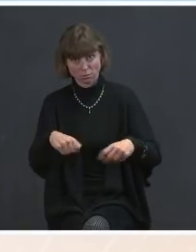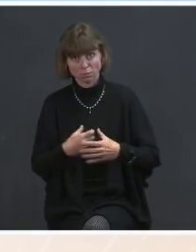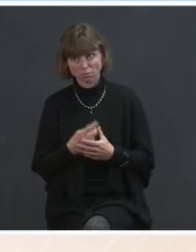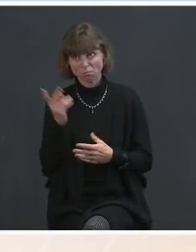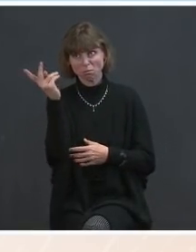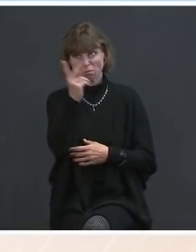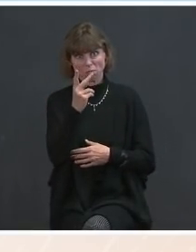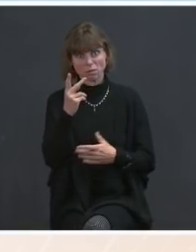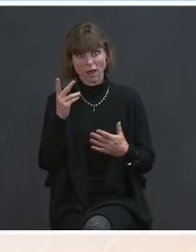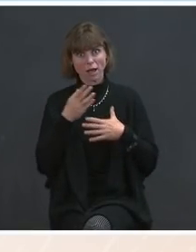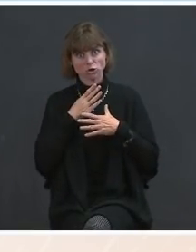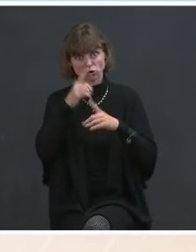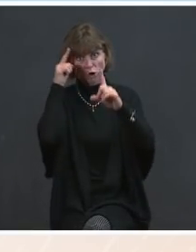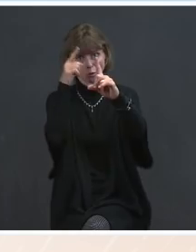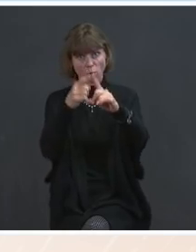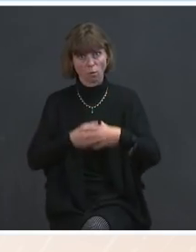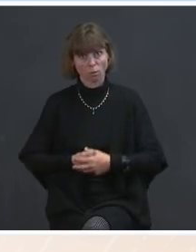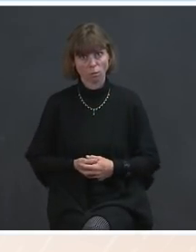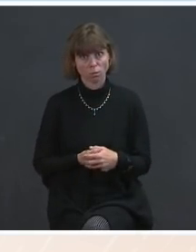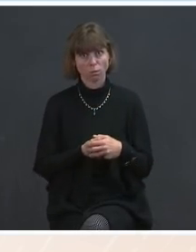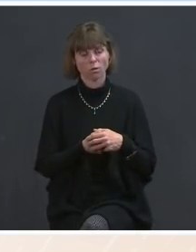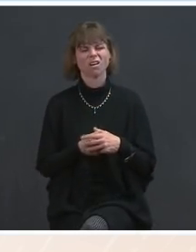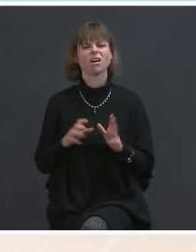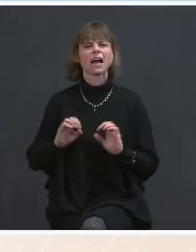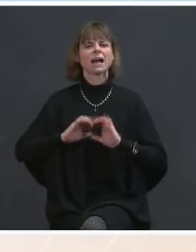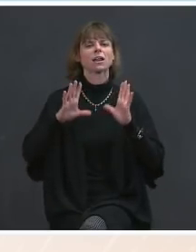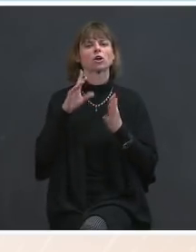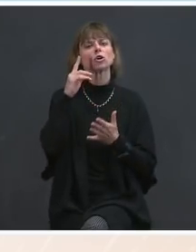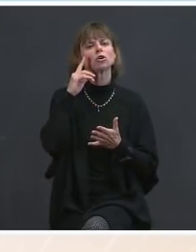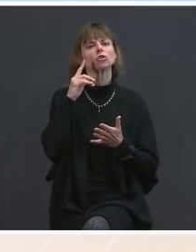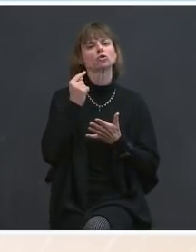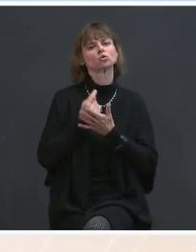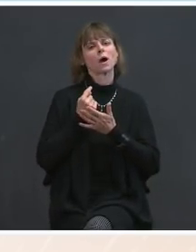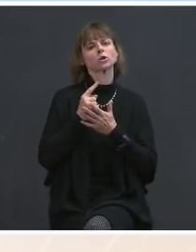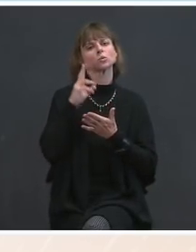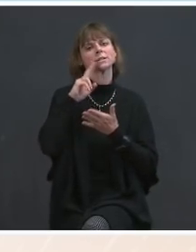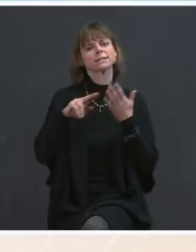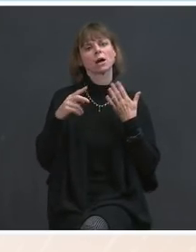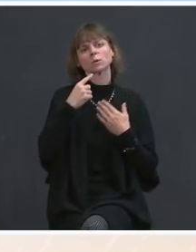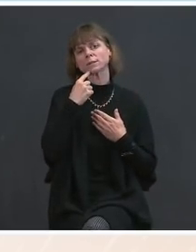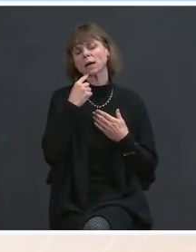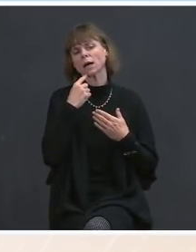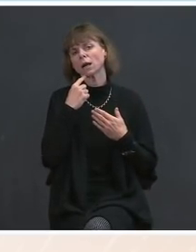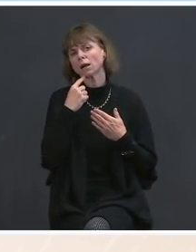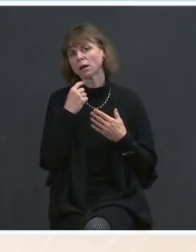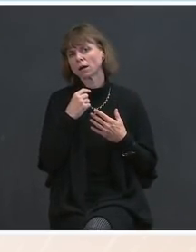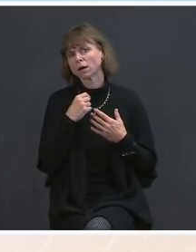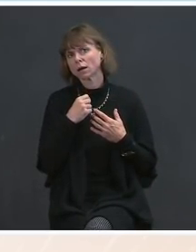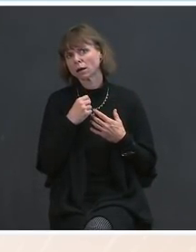The Press: But is that -- just to be clear, the Treasury Secretary said it was something you haven't decided on yet. Is that accurate, that ?